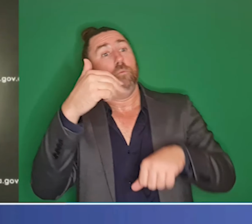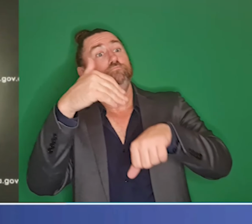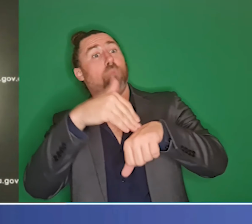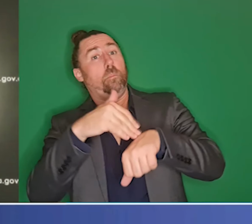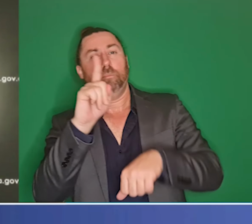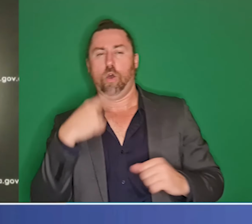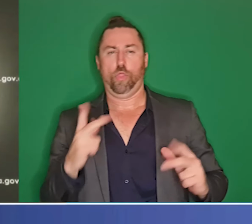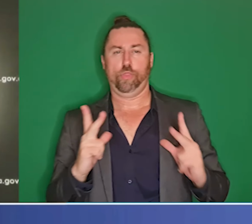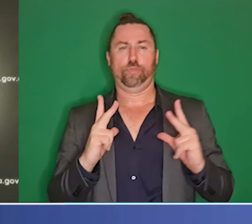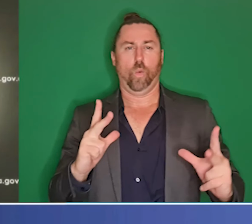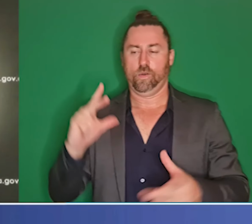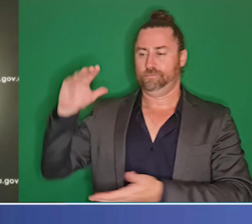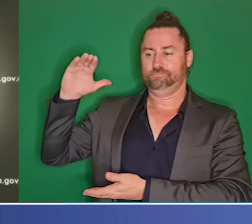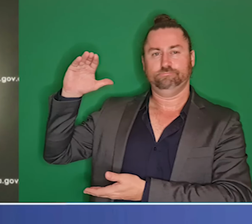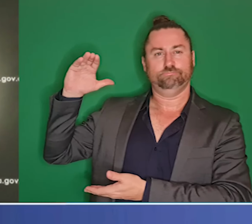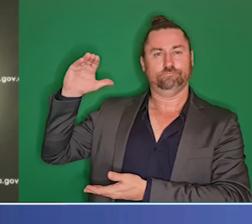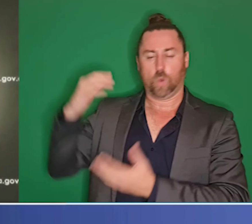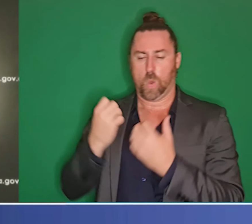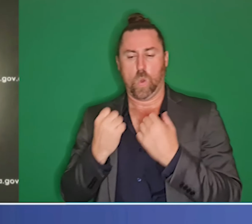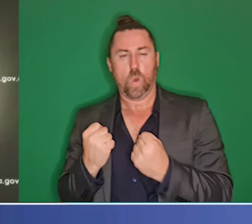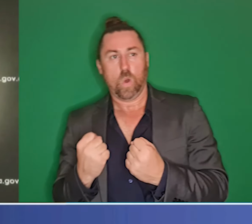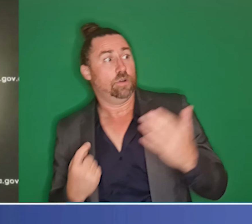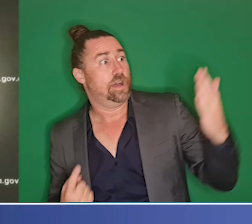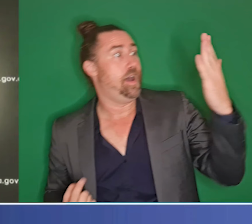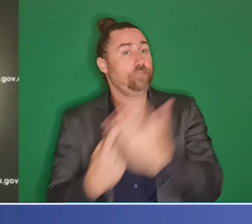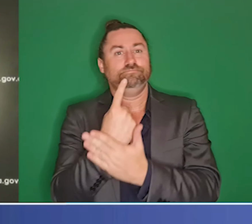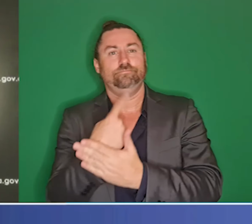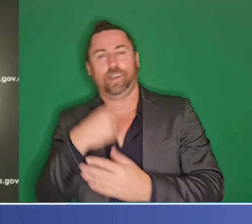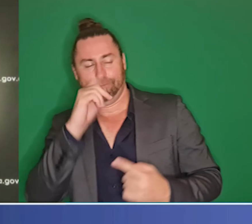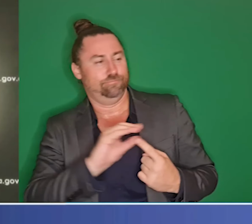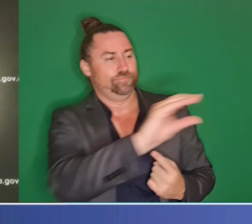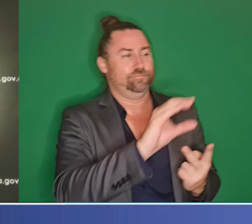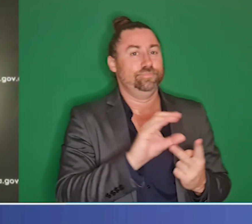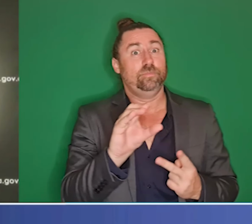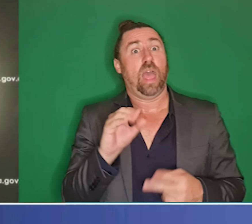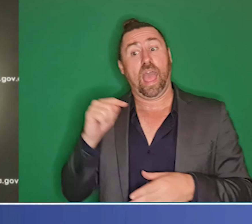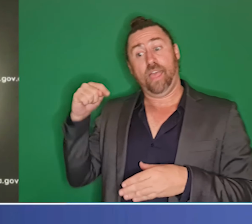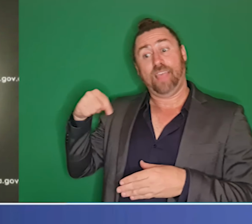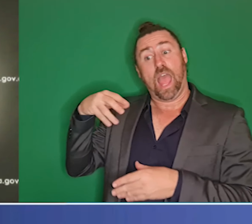then that's an important thing. That includes, of course, the 10 million rapid antigen tests